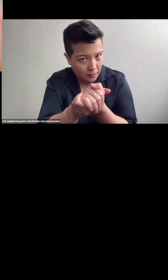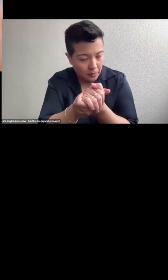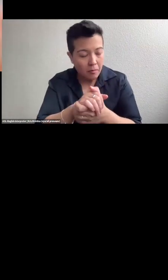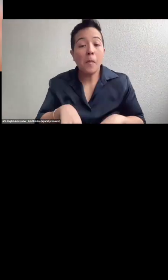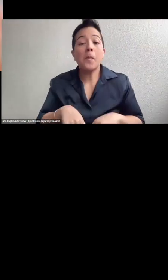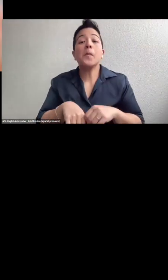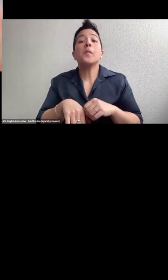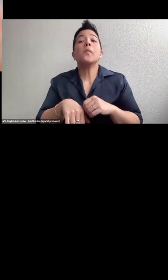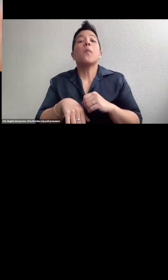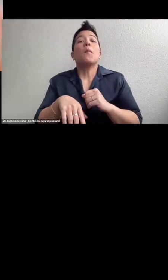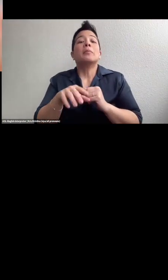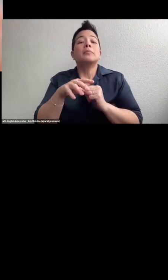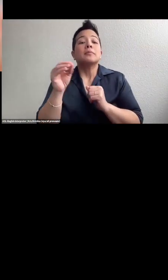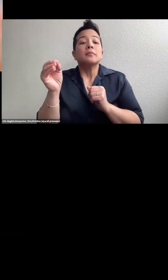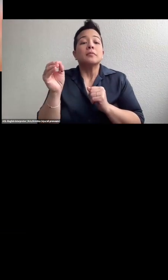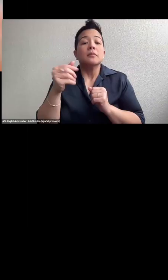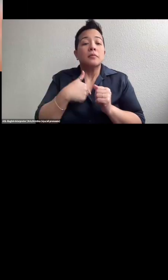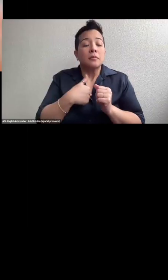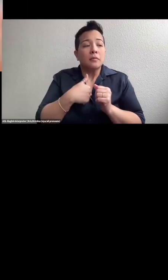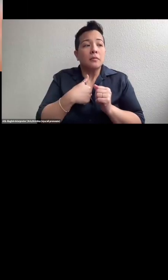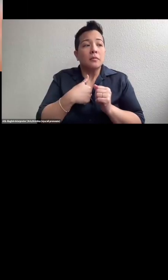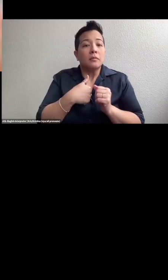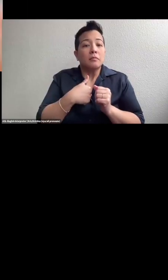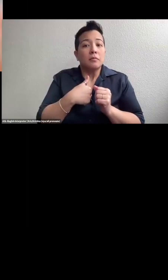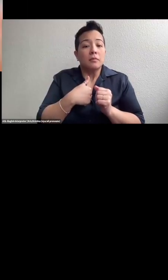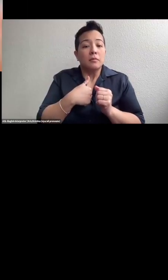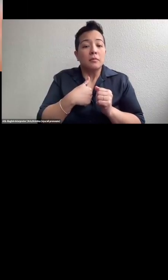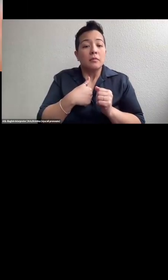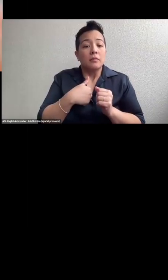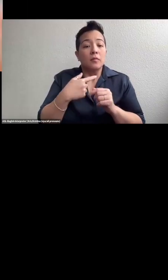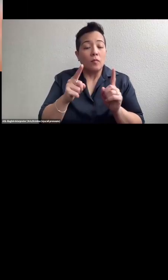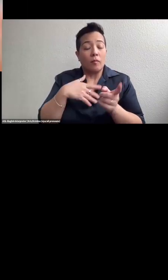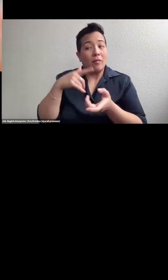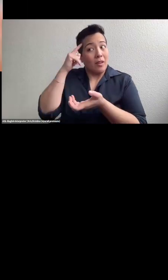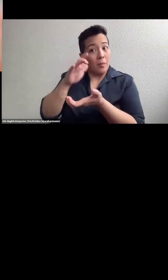and I, but my husband and I, on our very first